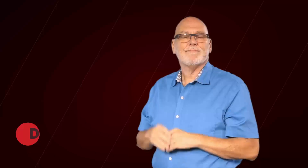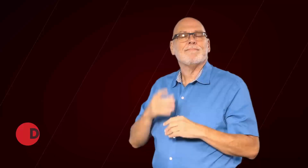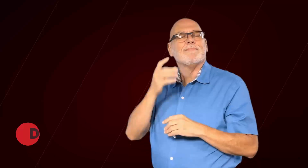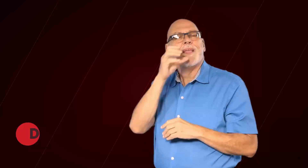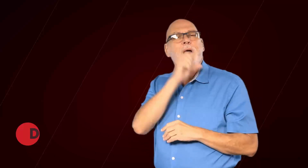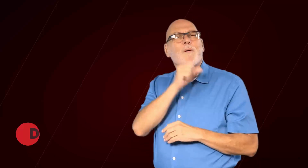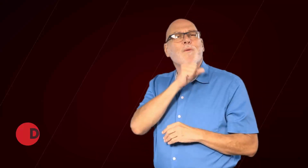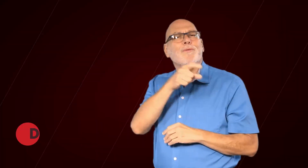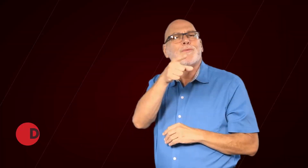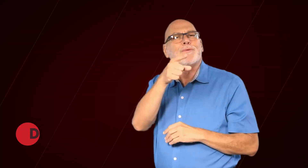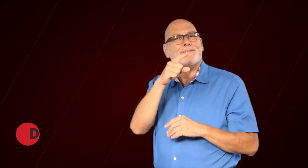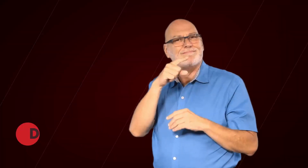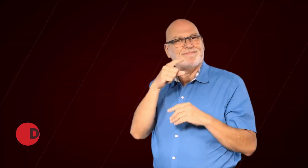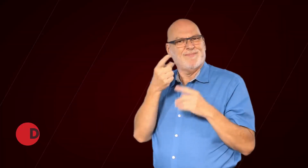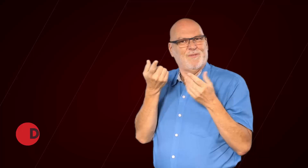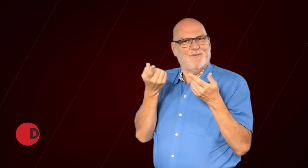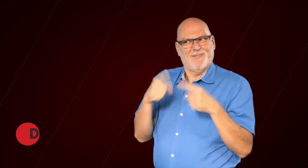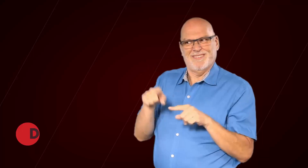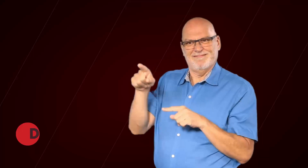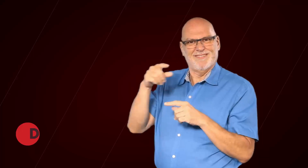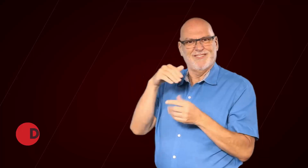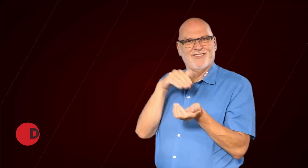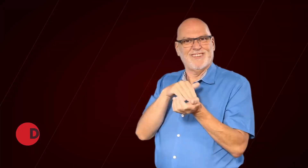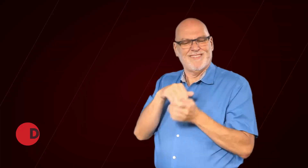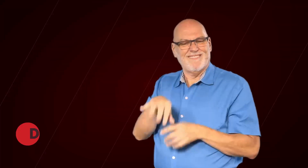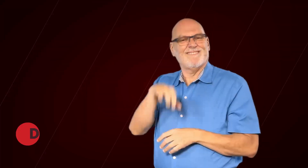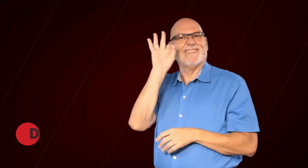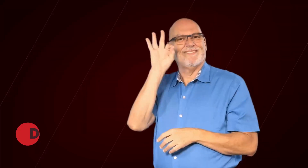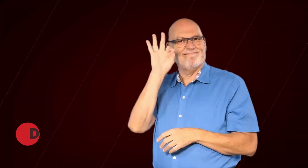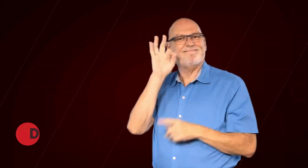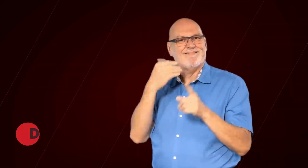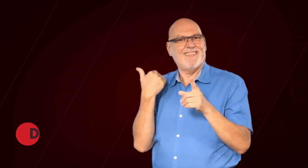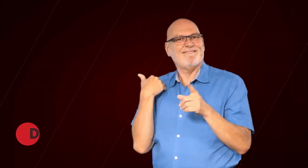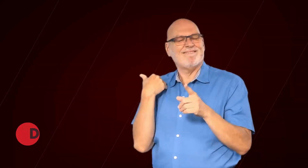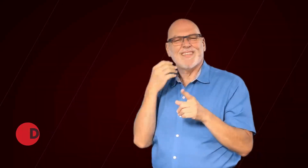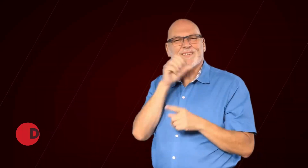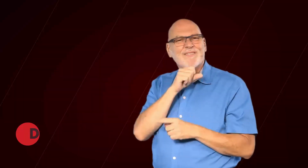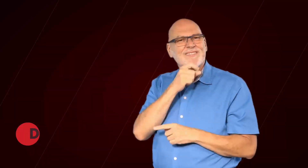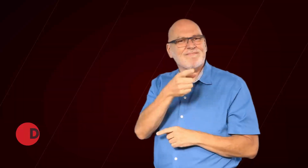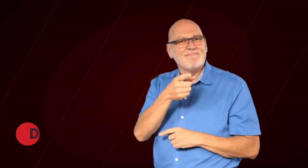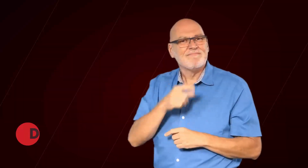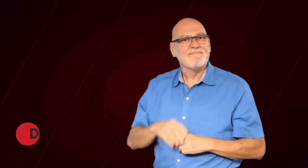[Anselmo]: How old were you, and what did the doctors find?